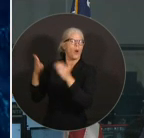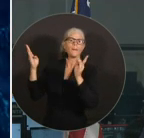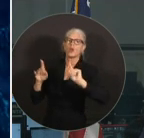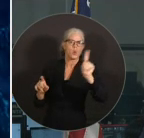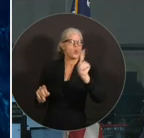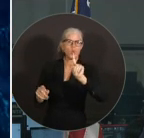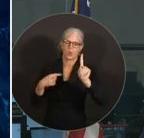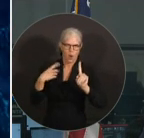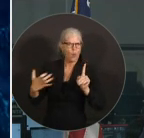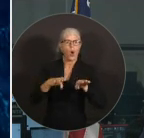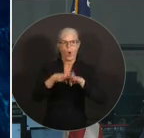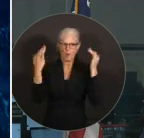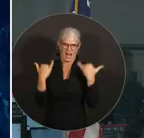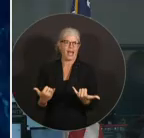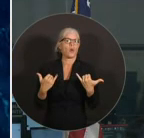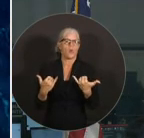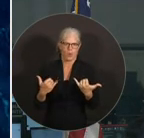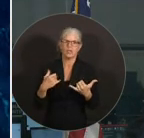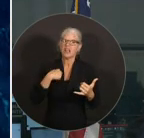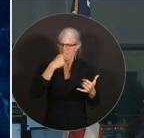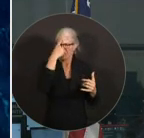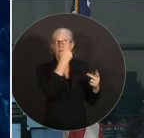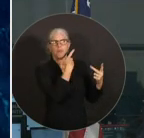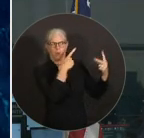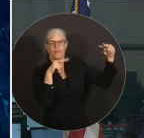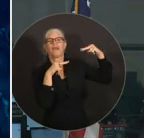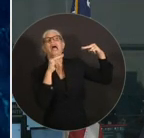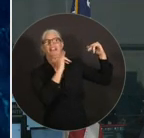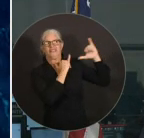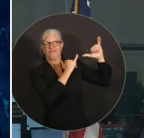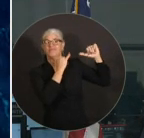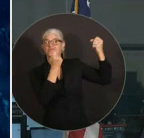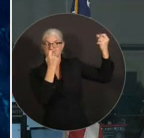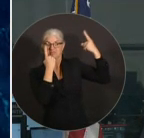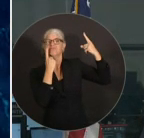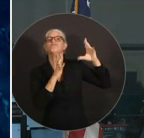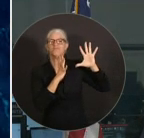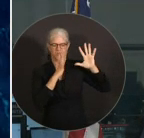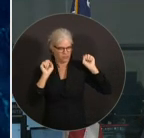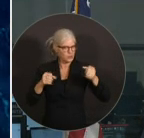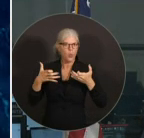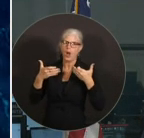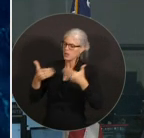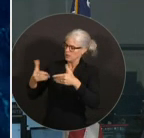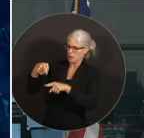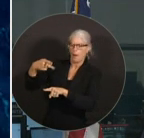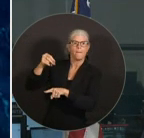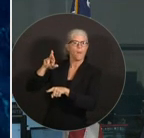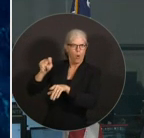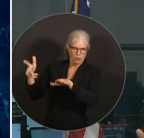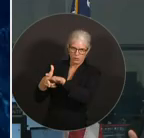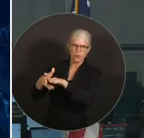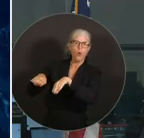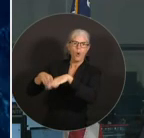AND KNOW THAT DOESN'T WORK. OKAY. WE GOT TO GET IT OPEN. AND I THINK THEY'RE OF THE SAME MIND. AND I THINK THAT